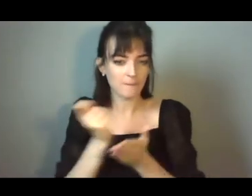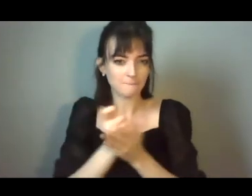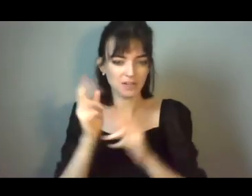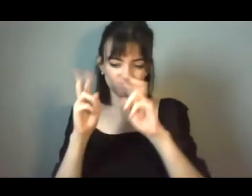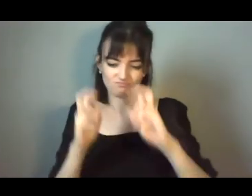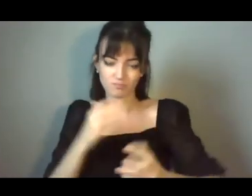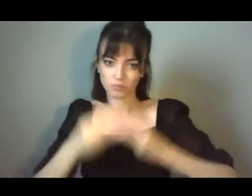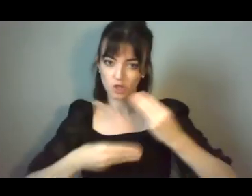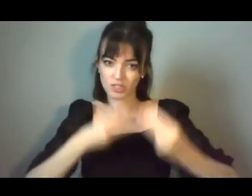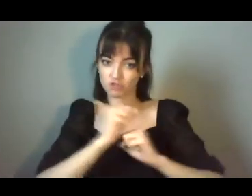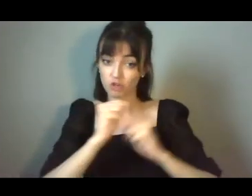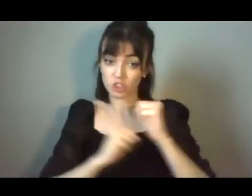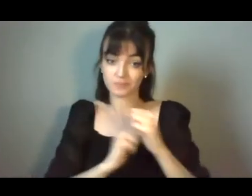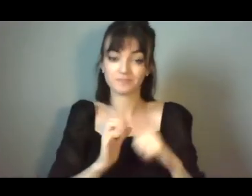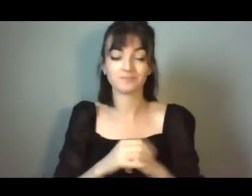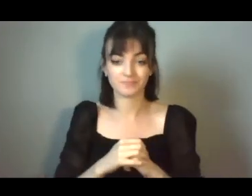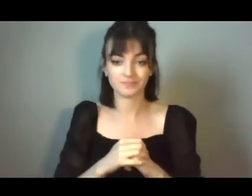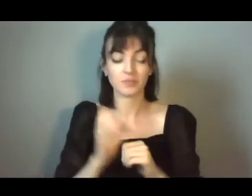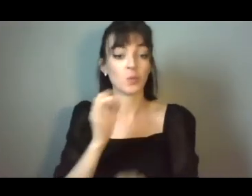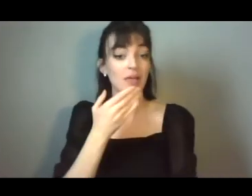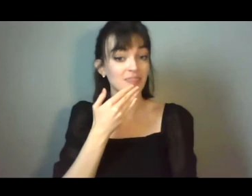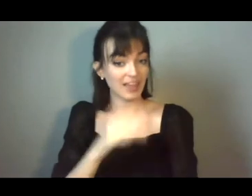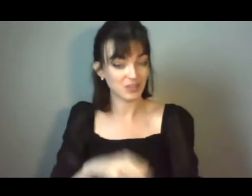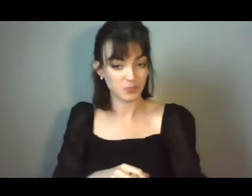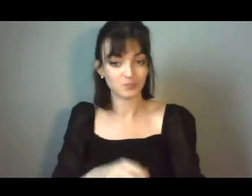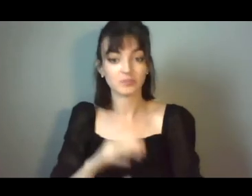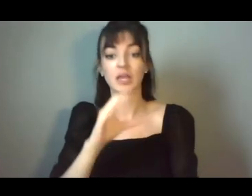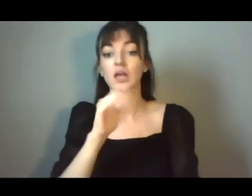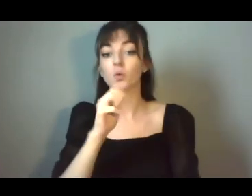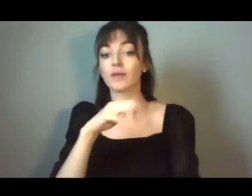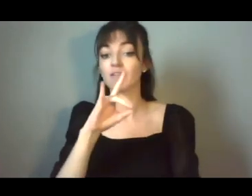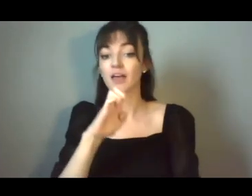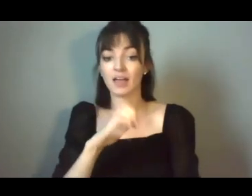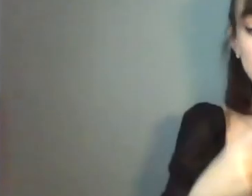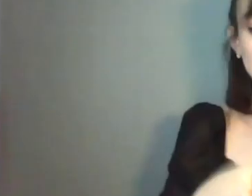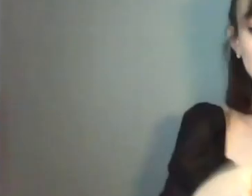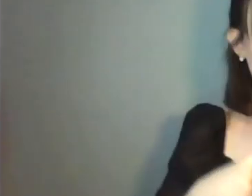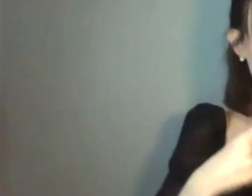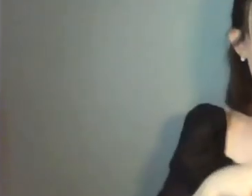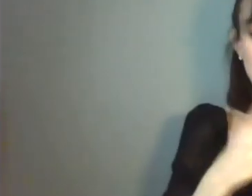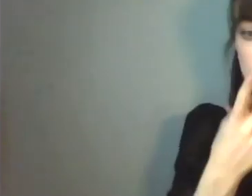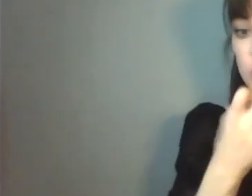: Okay, thank you for that Áine. Caoimhe, just again another practical question in